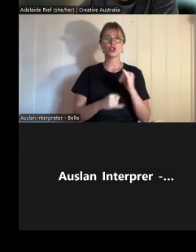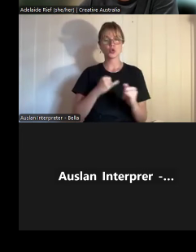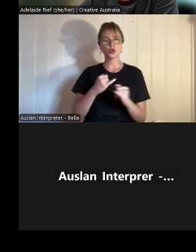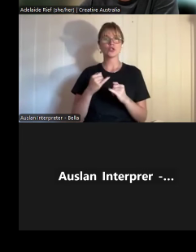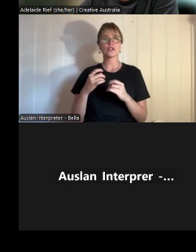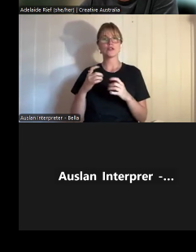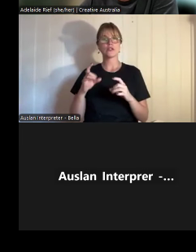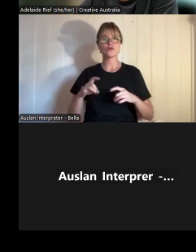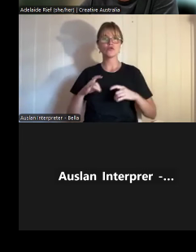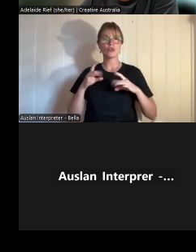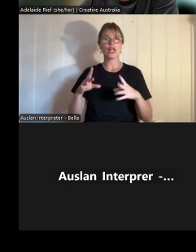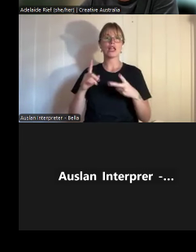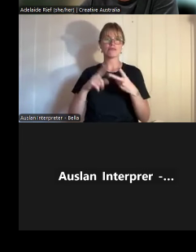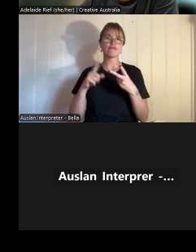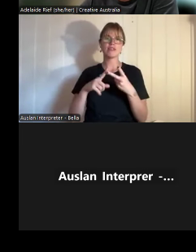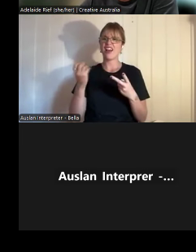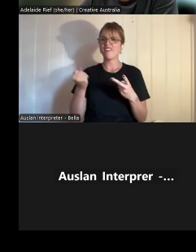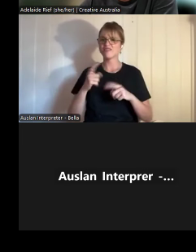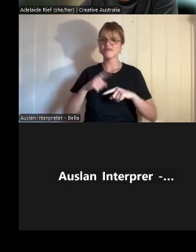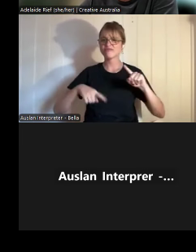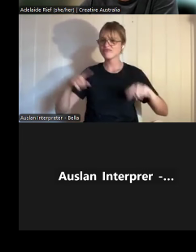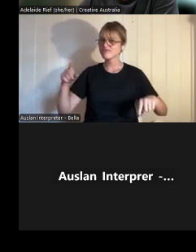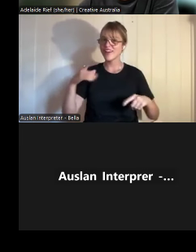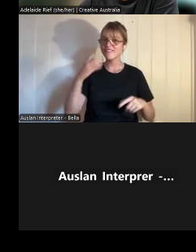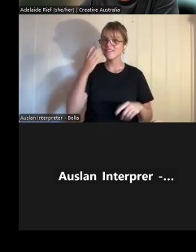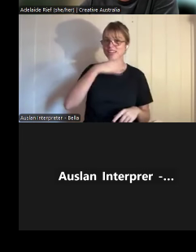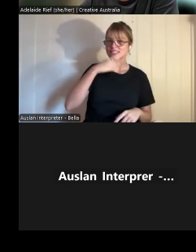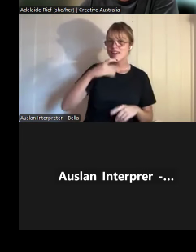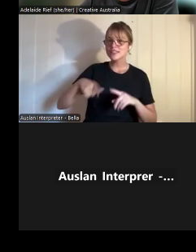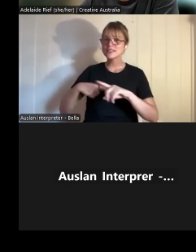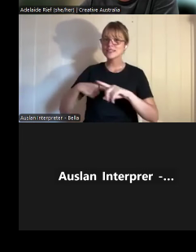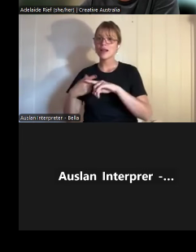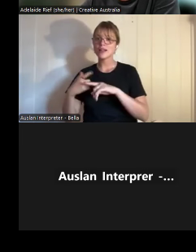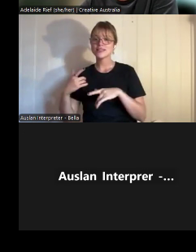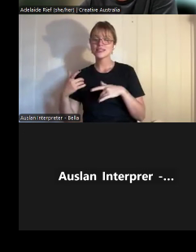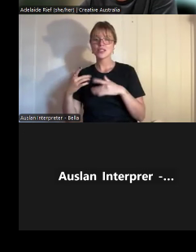offers a range of in person and online opportunities. They have short courses and